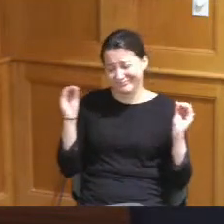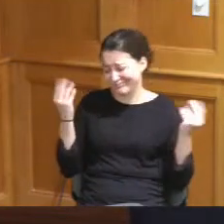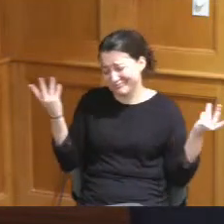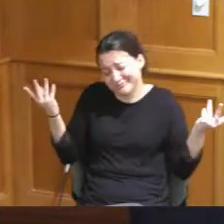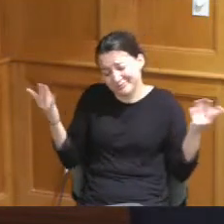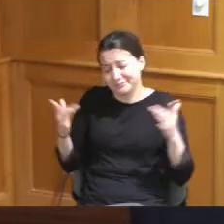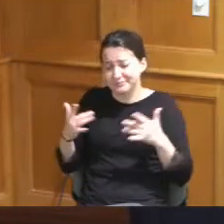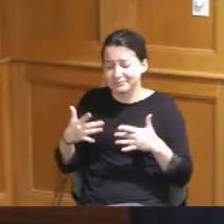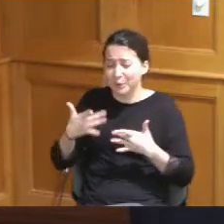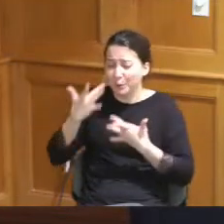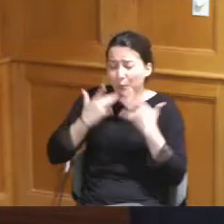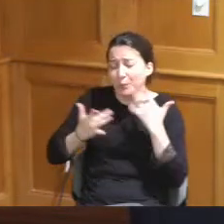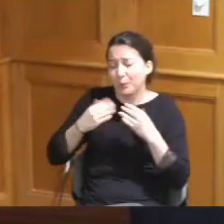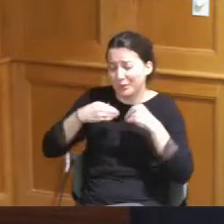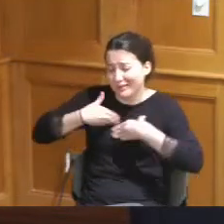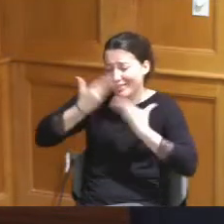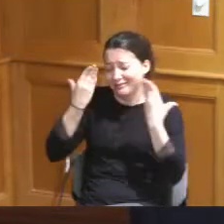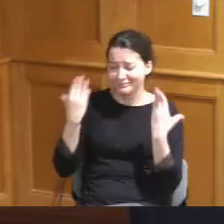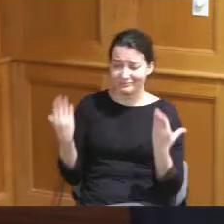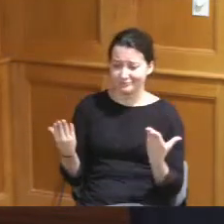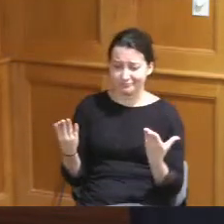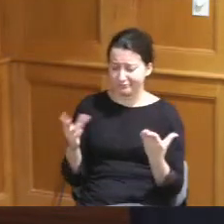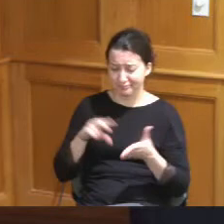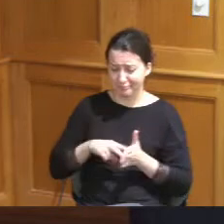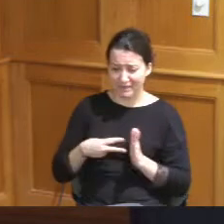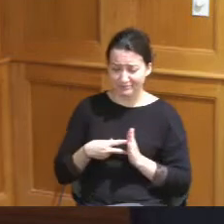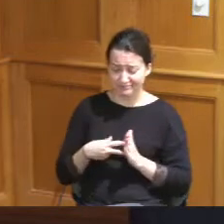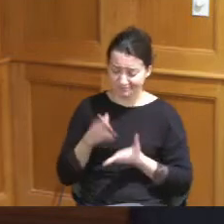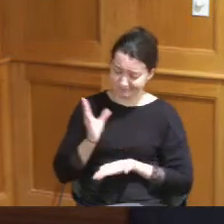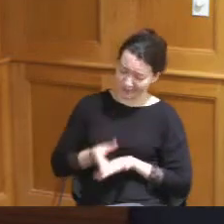by the Board in which case it wouldn't move any any further okay so that's a little bit of the